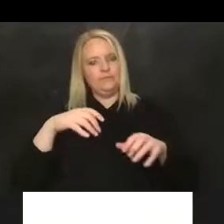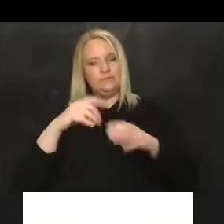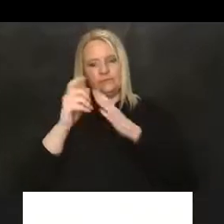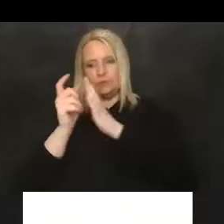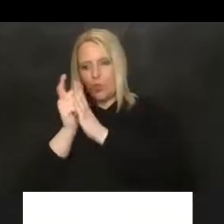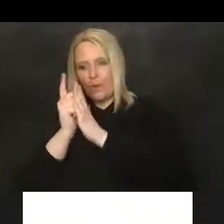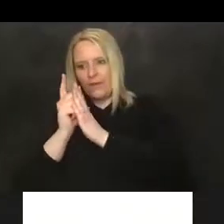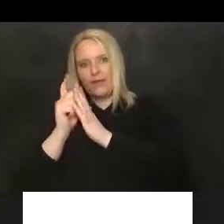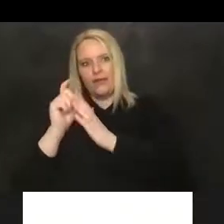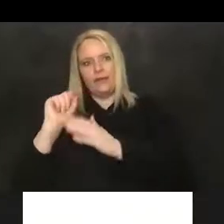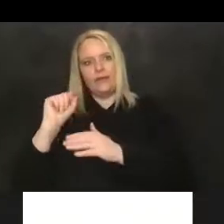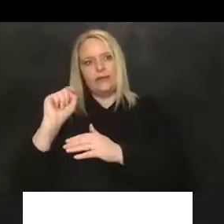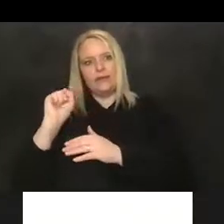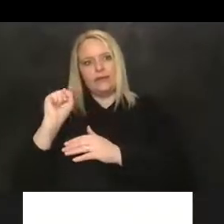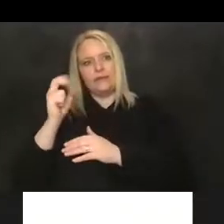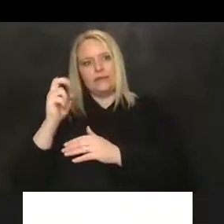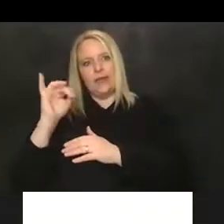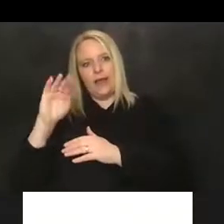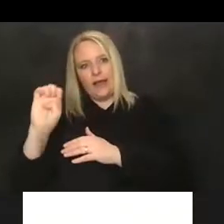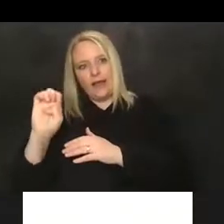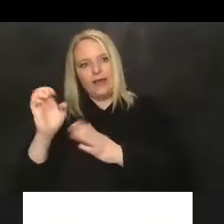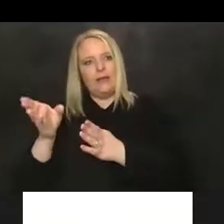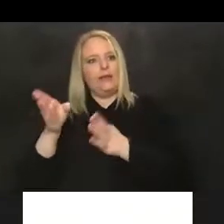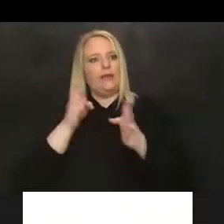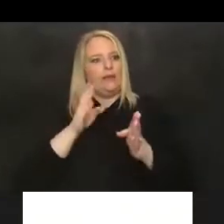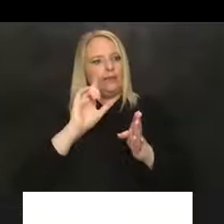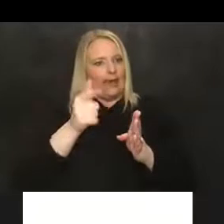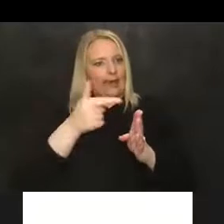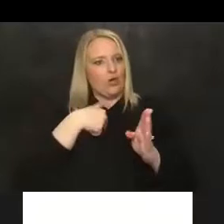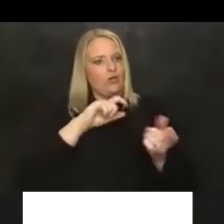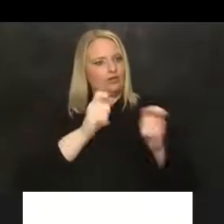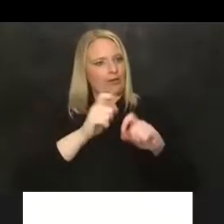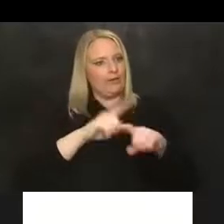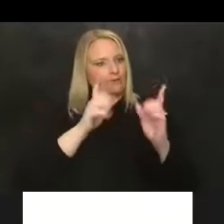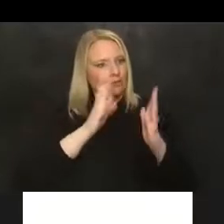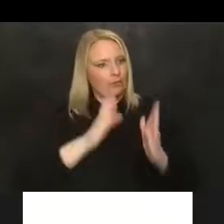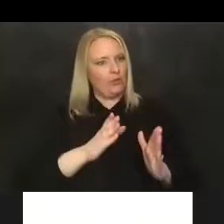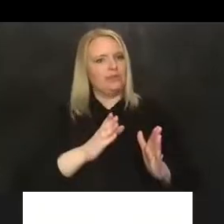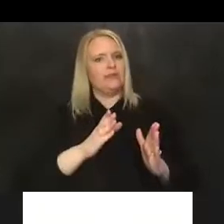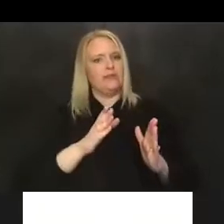Tsehaye, and then the next minute I was something and somebody else, and it was all mediated by